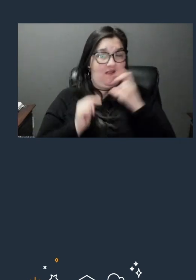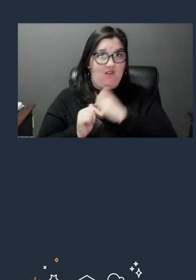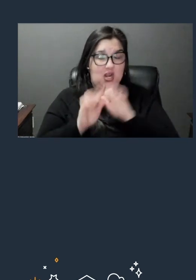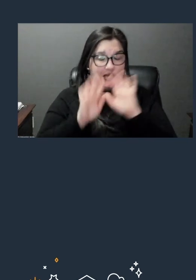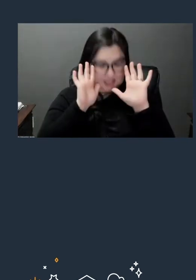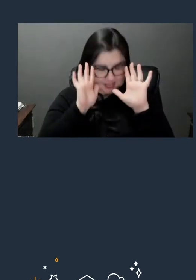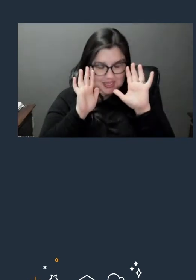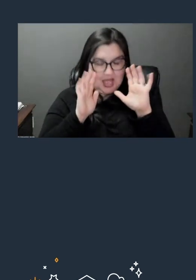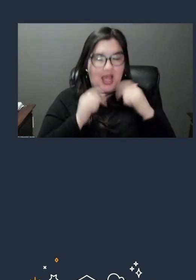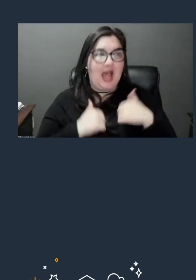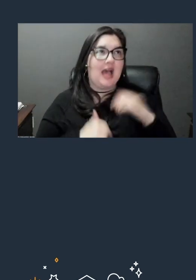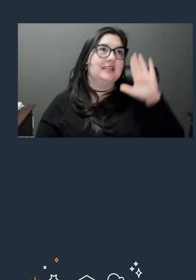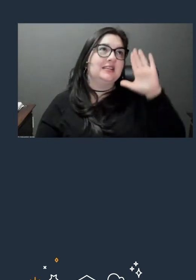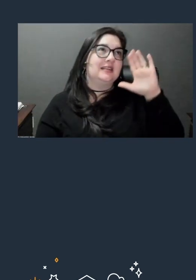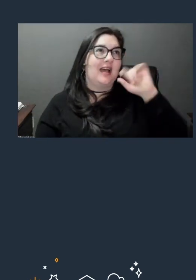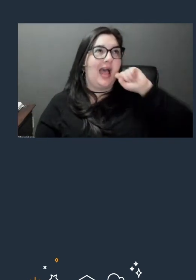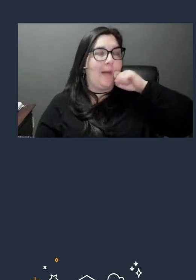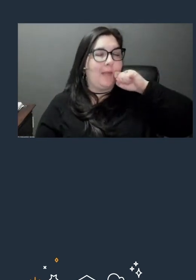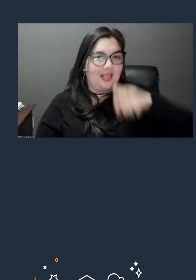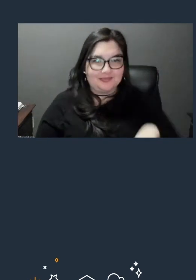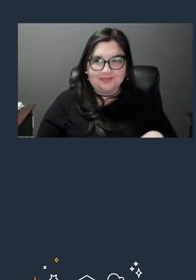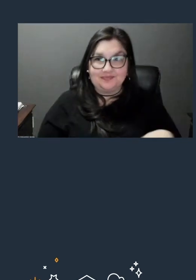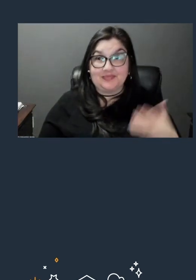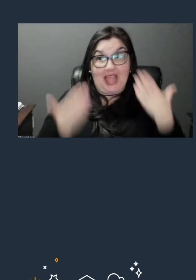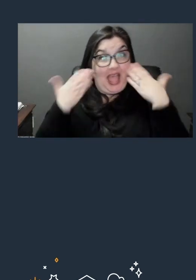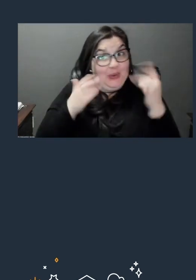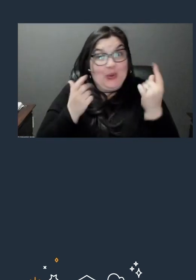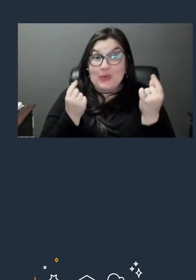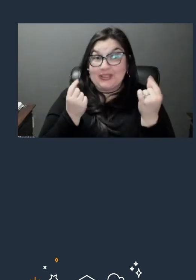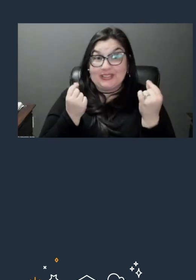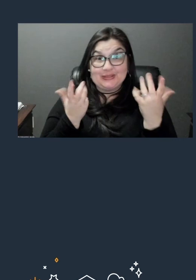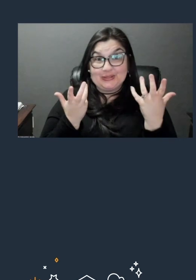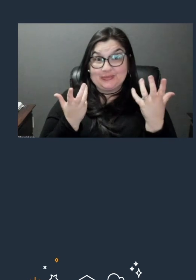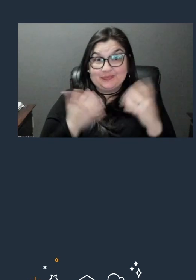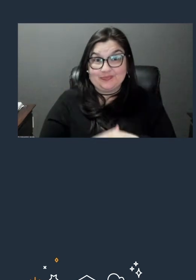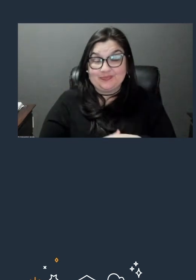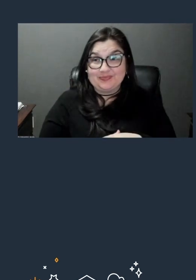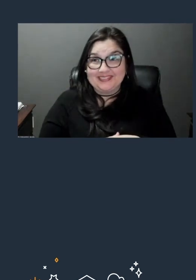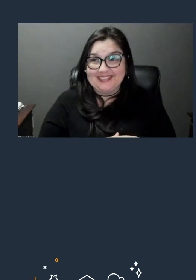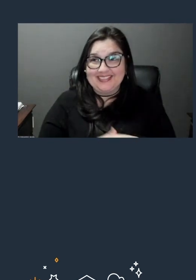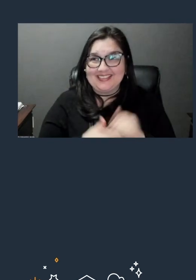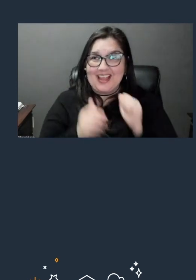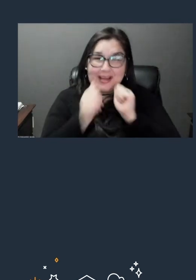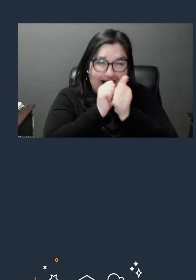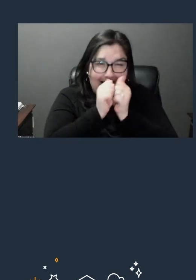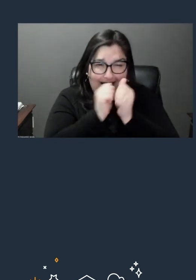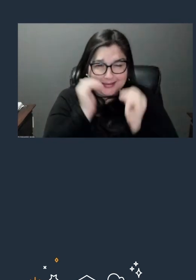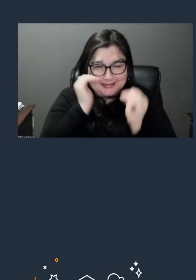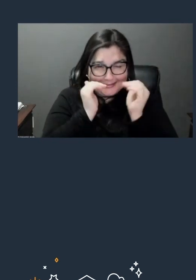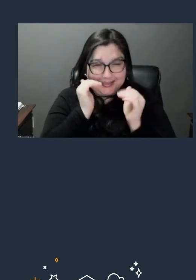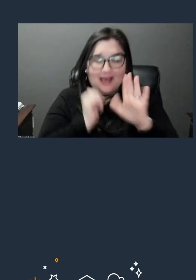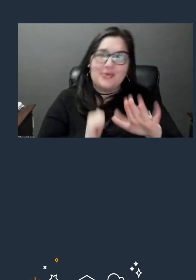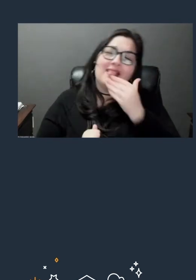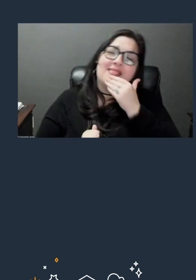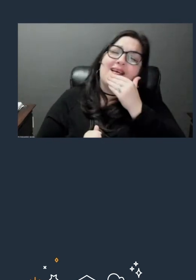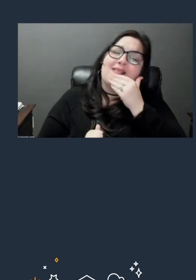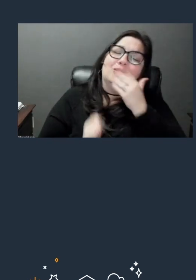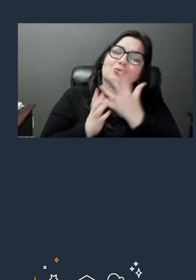Okay! I don't know what we're gonna do! Because I can. Okay. - There we go. All right, thank you so much for joining us. Thank you so much.